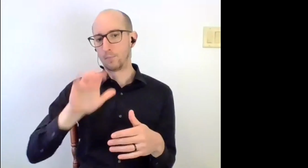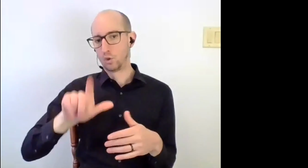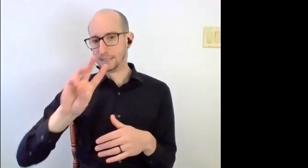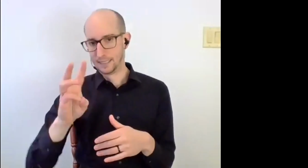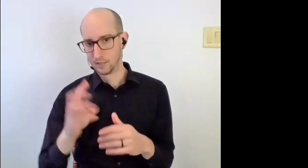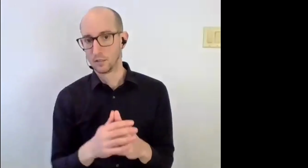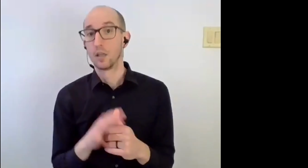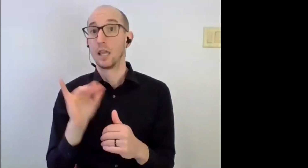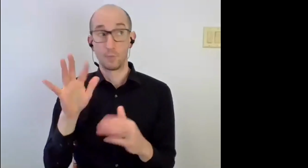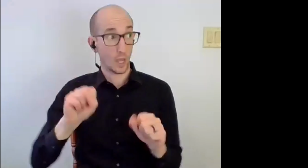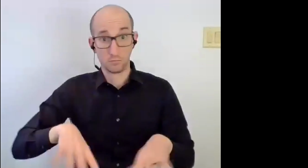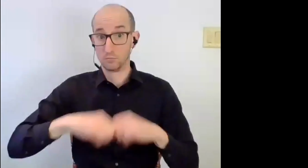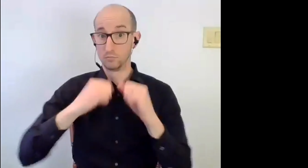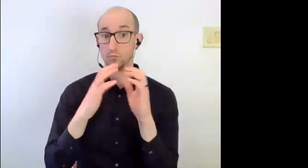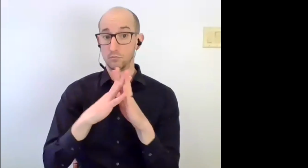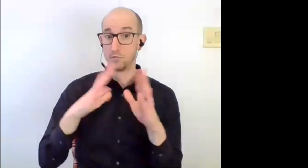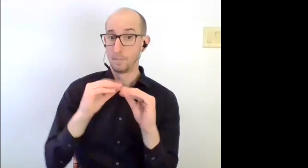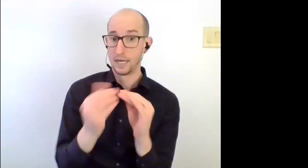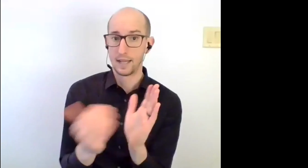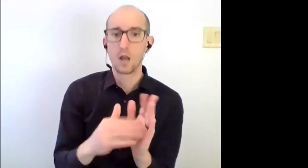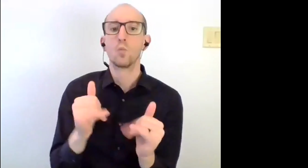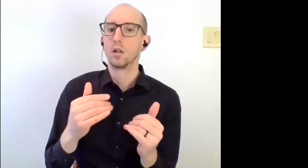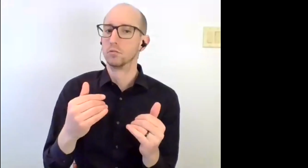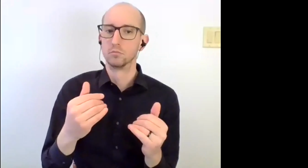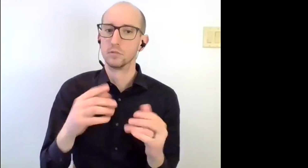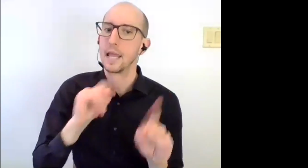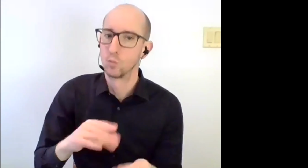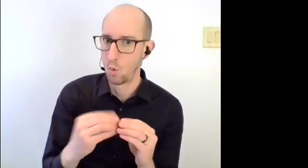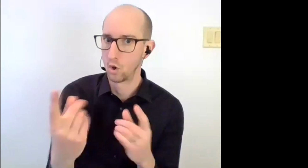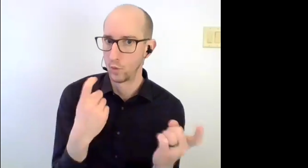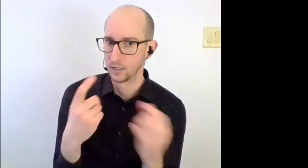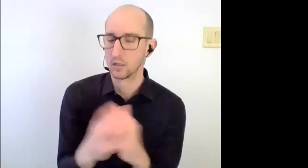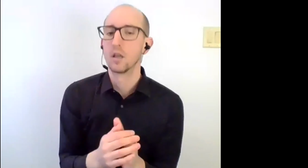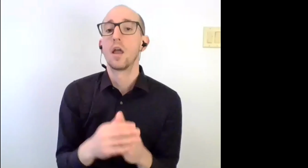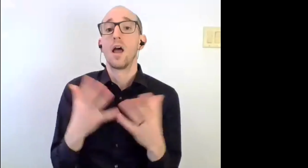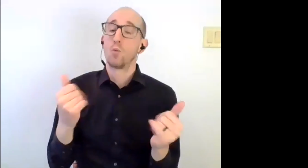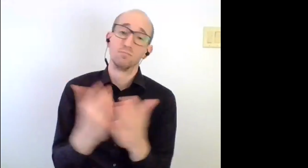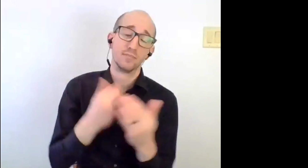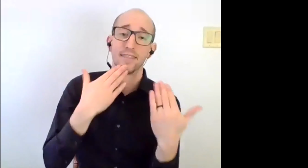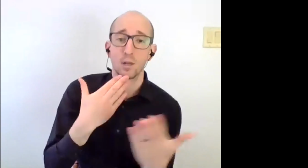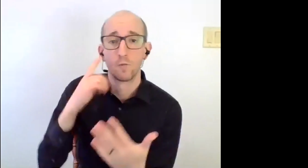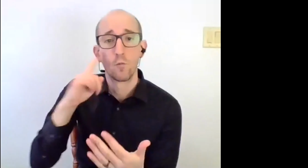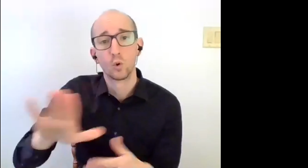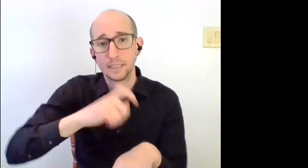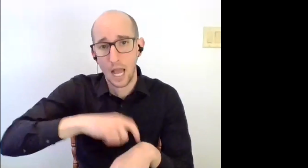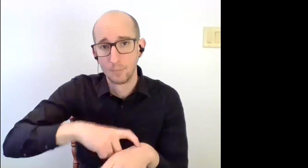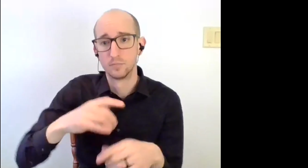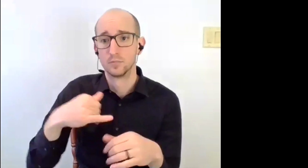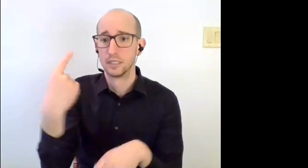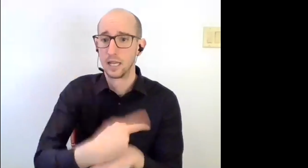has been helpful. Maybe if we do another one we can answer additional questions that come up. Thank you all for making time for this